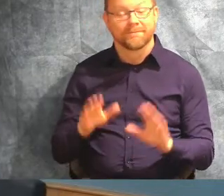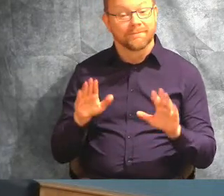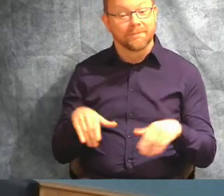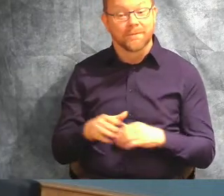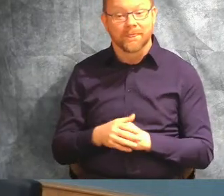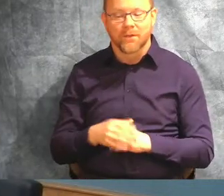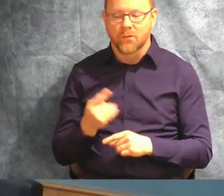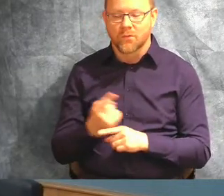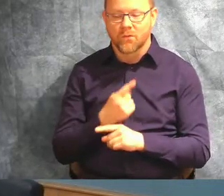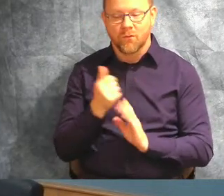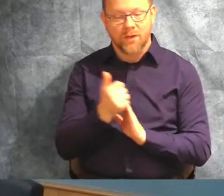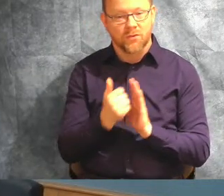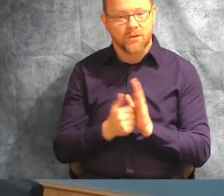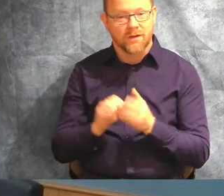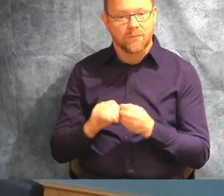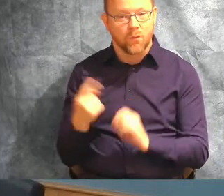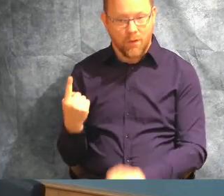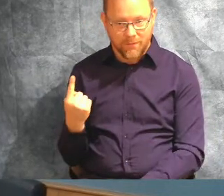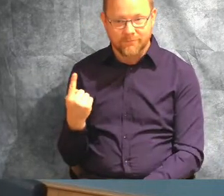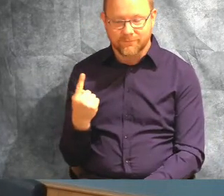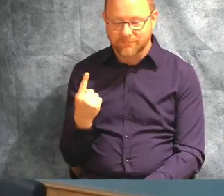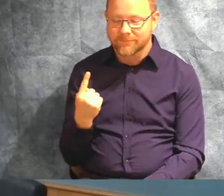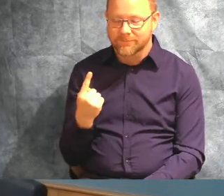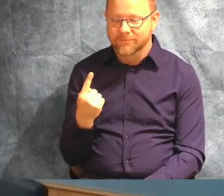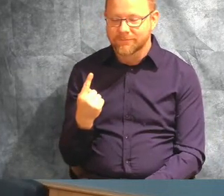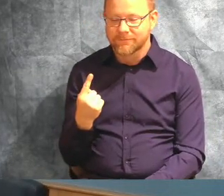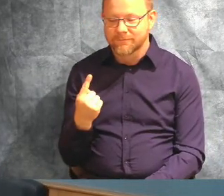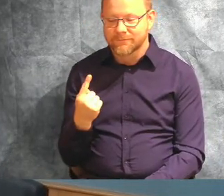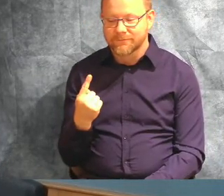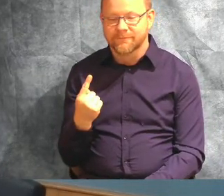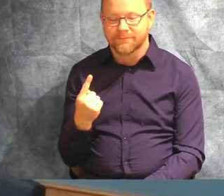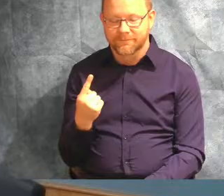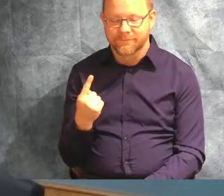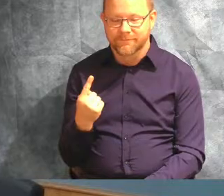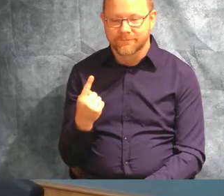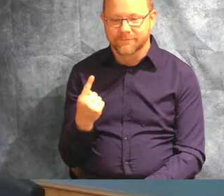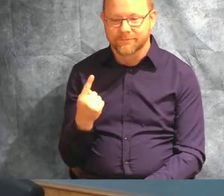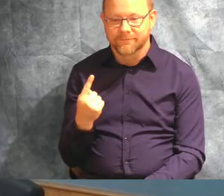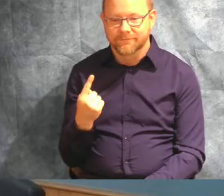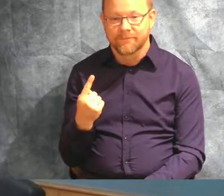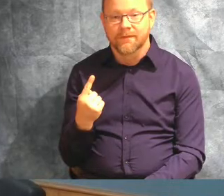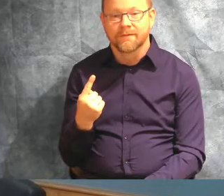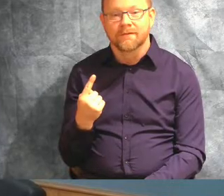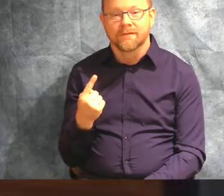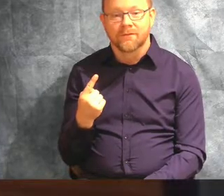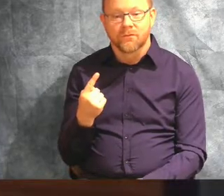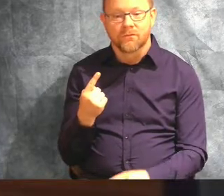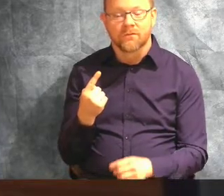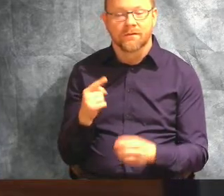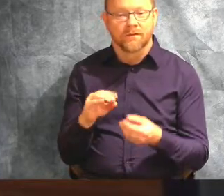regular agenda item number one, in your packet is resolution number five. This authorizes a purchase